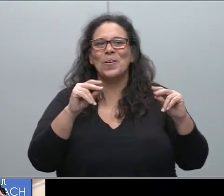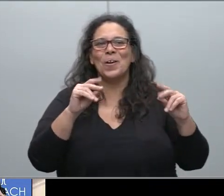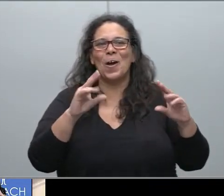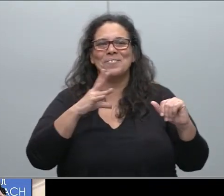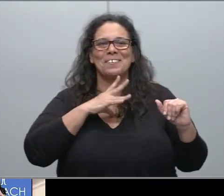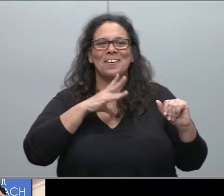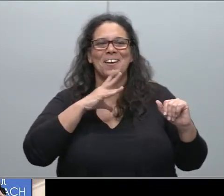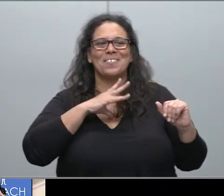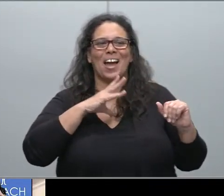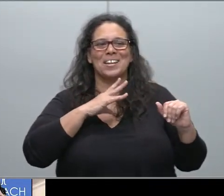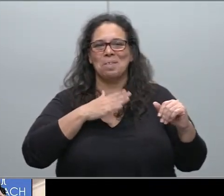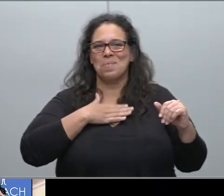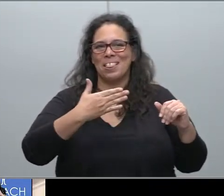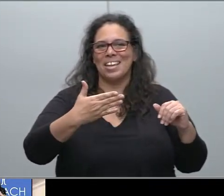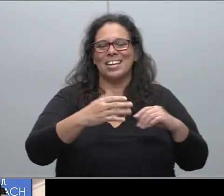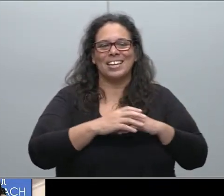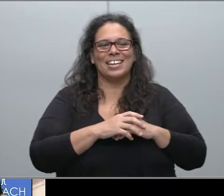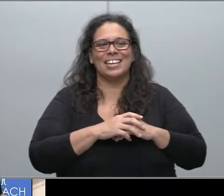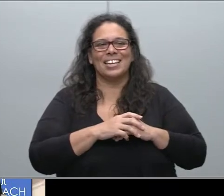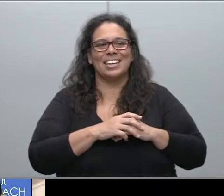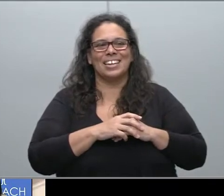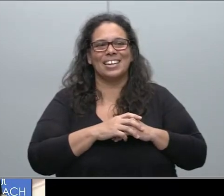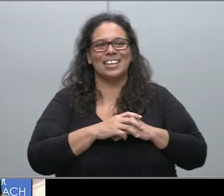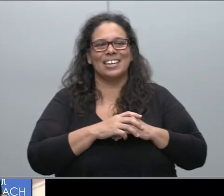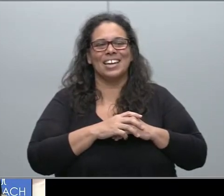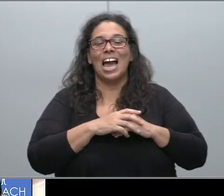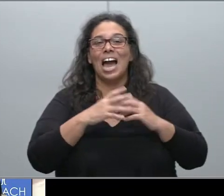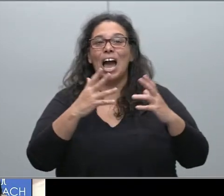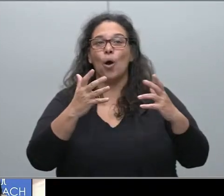I think we should get out of our shell and try to speak the truth.